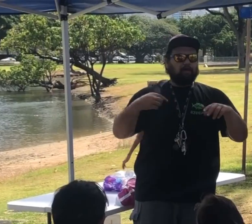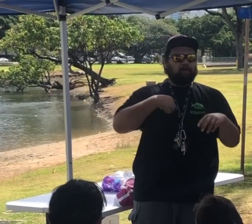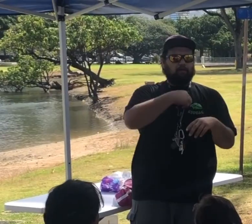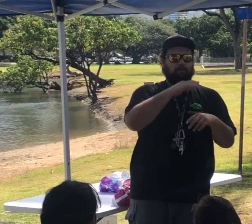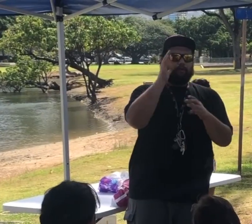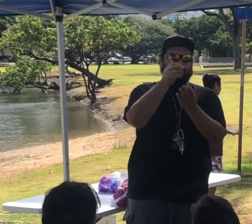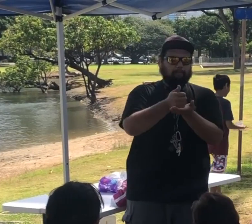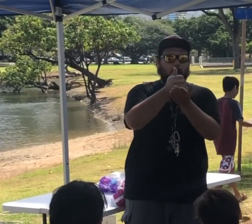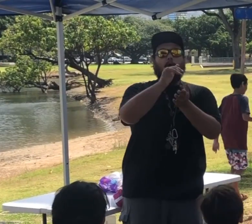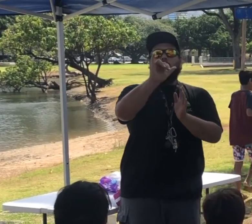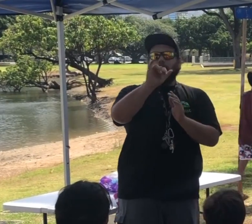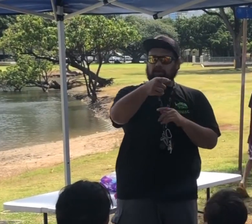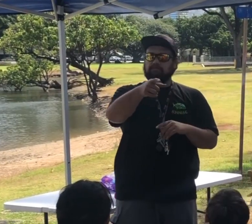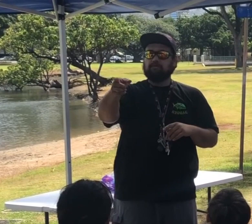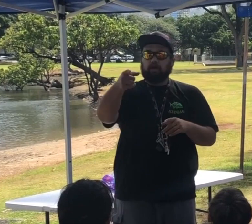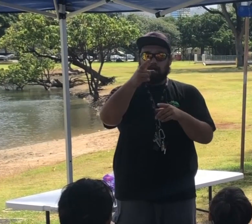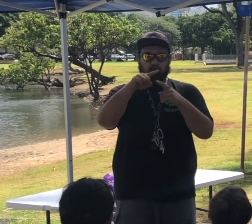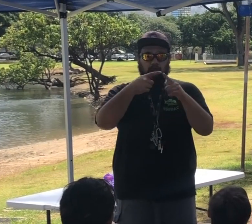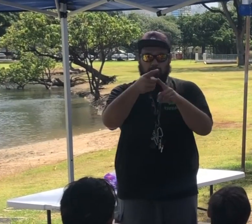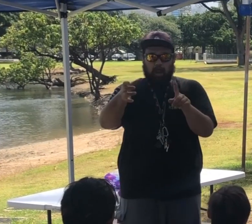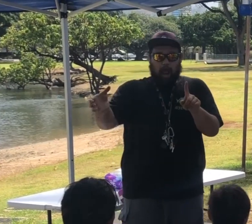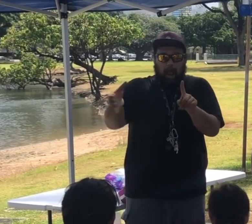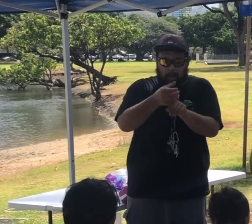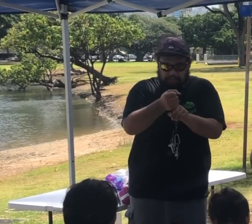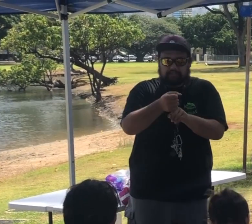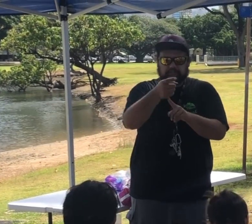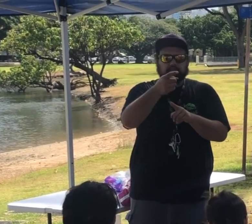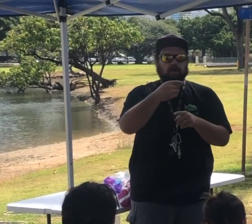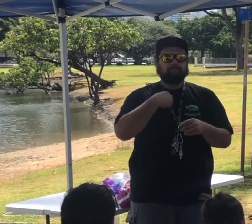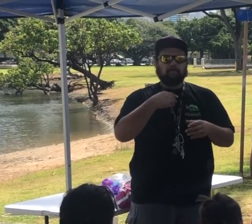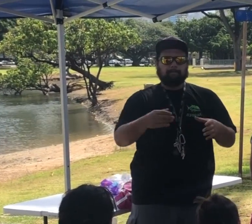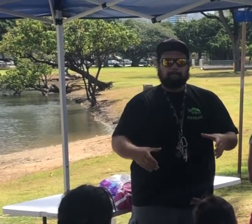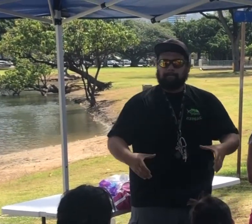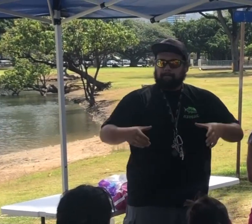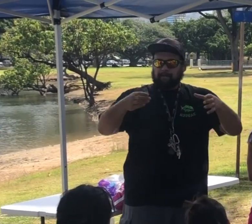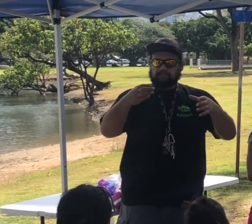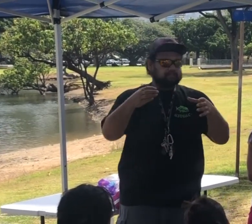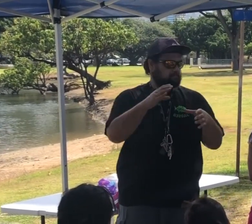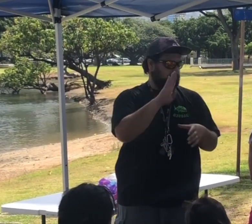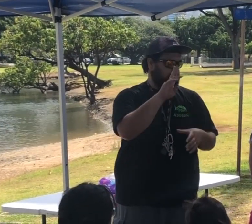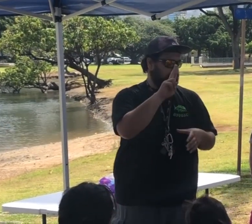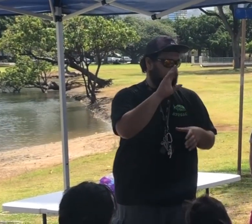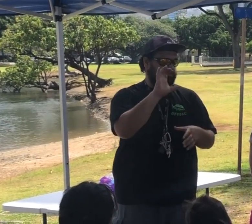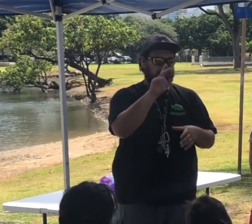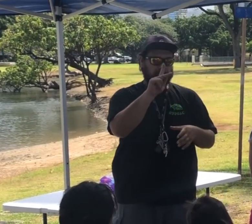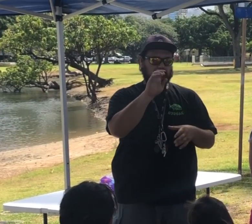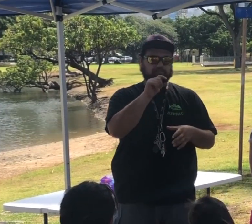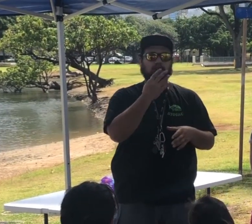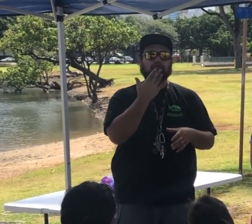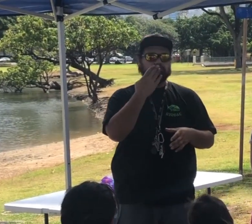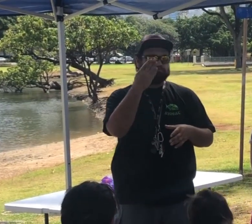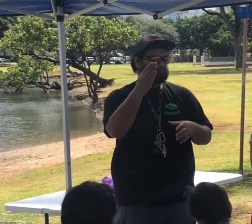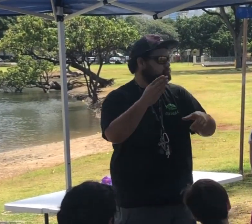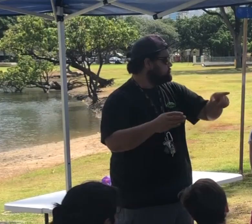When you catch a fish, we will help you put it into the blue buckets.